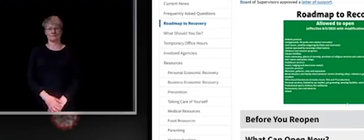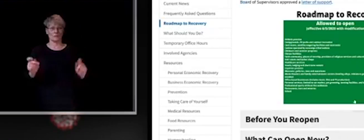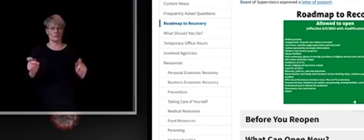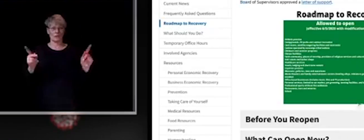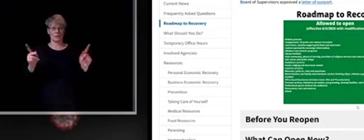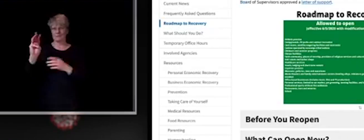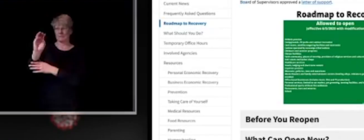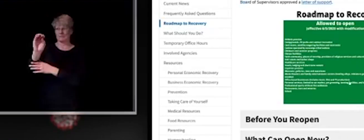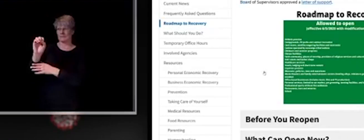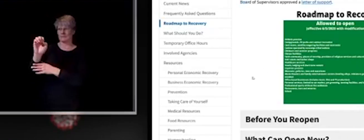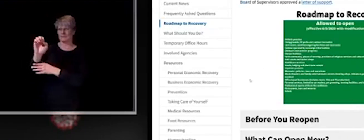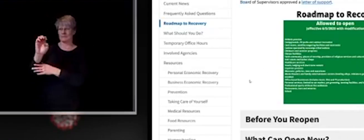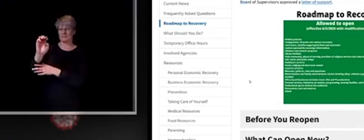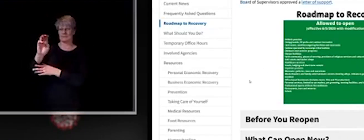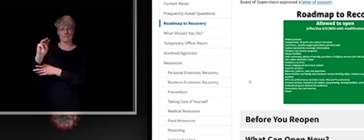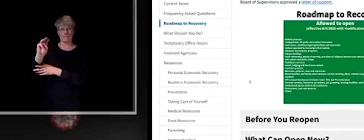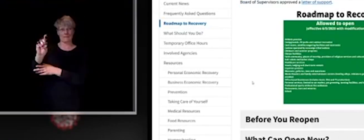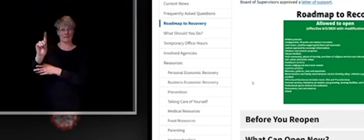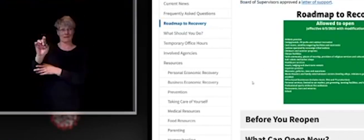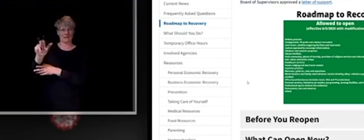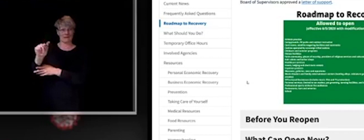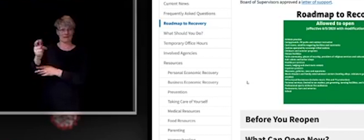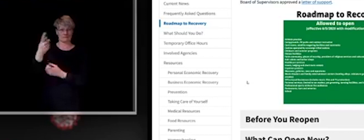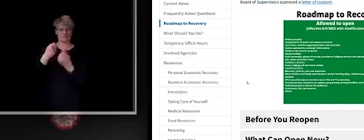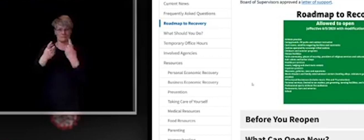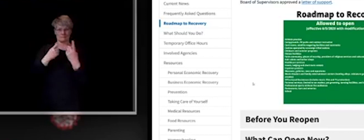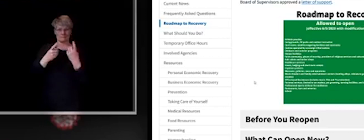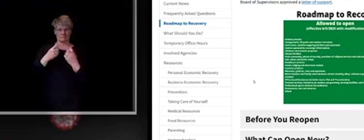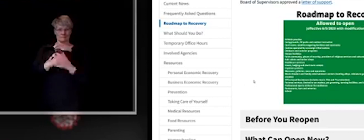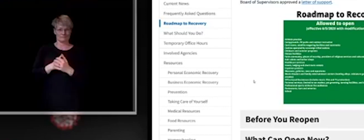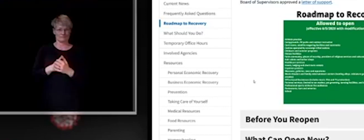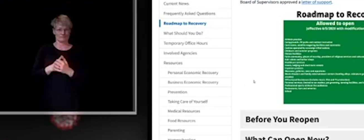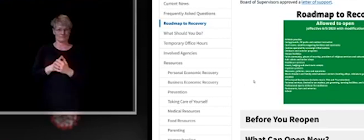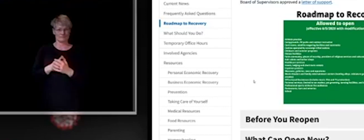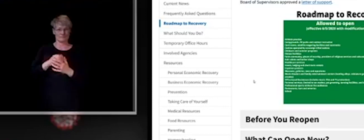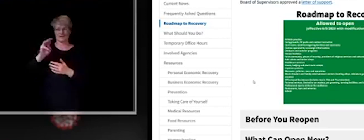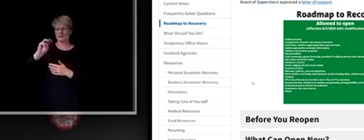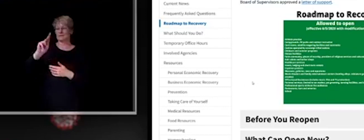Well, I don’t know if this is like “The Emperor Has No Clothes,” but I didn’t